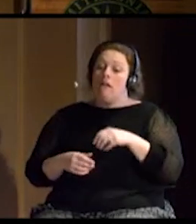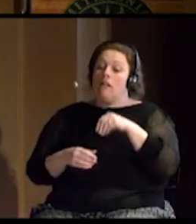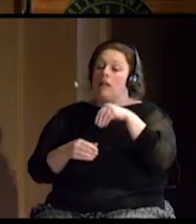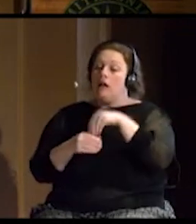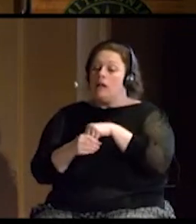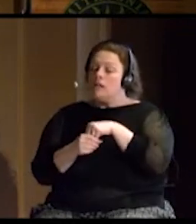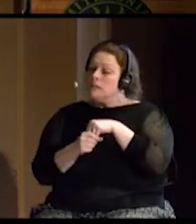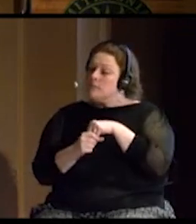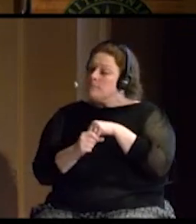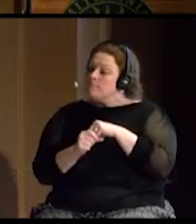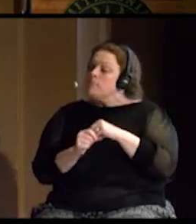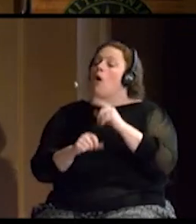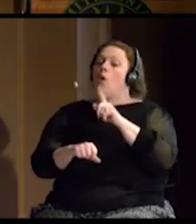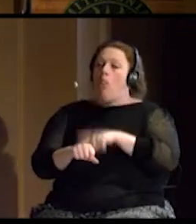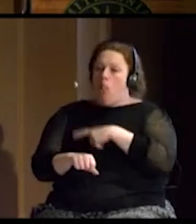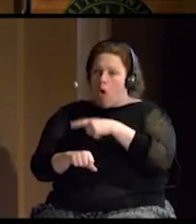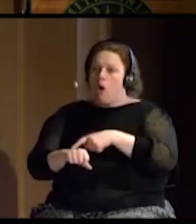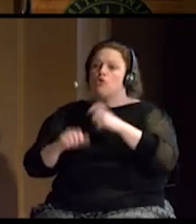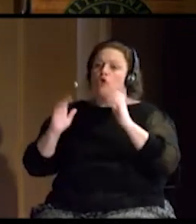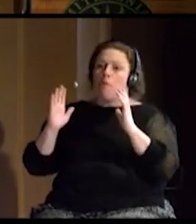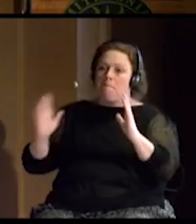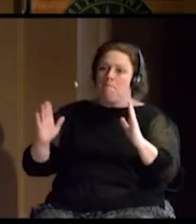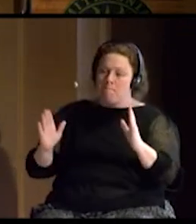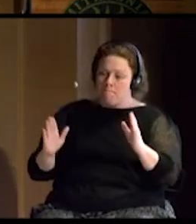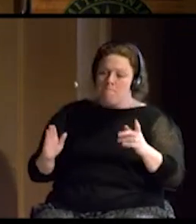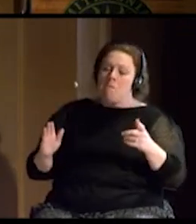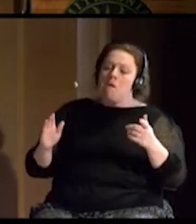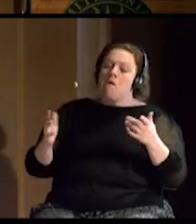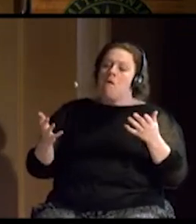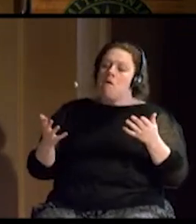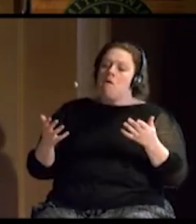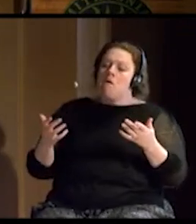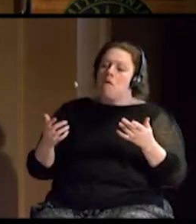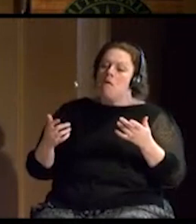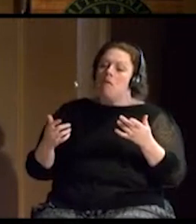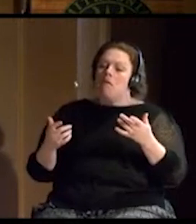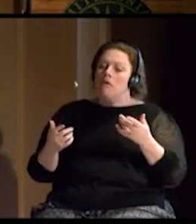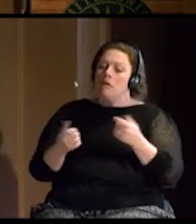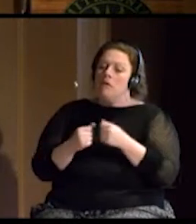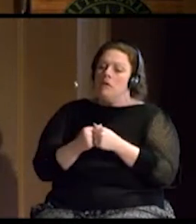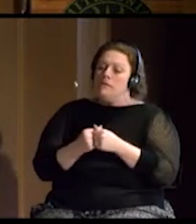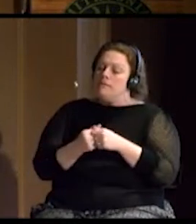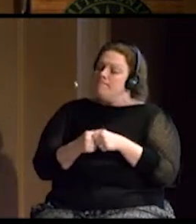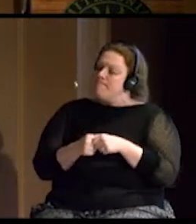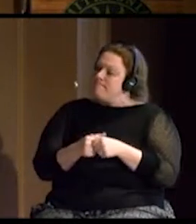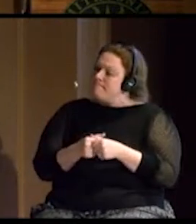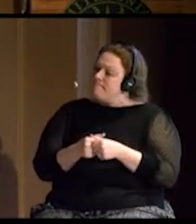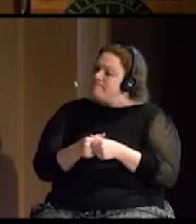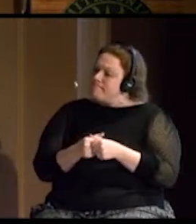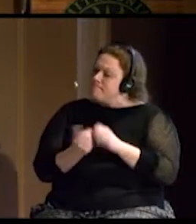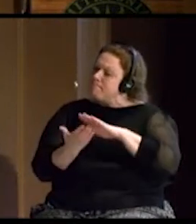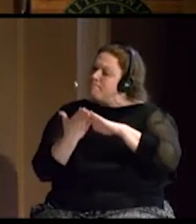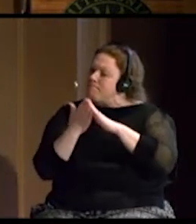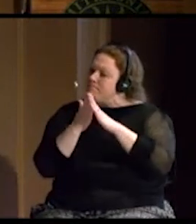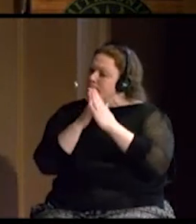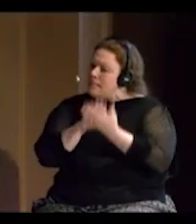but in the long term can create an evolutionary trap due to elevated extinction, decreased speciation, or both.